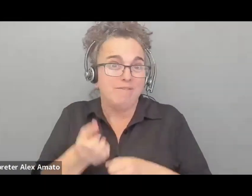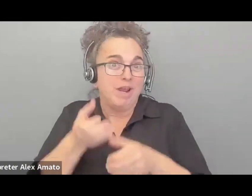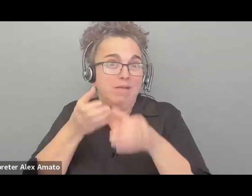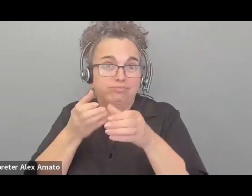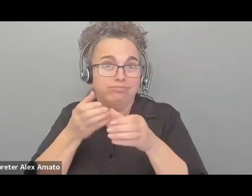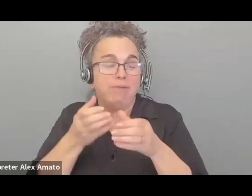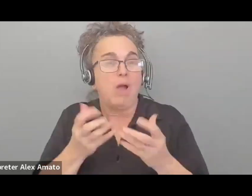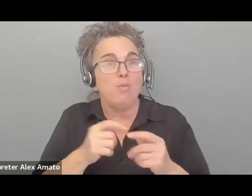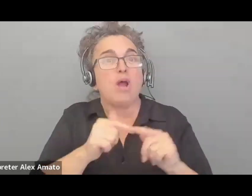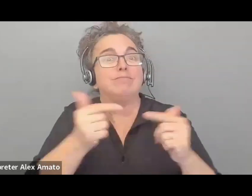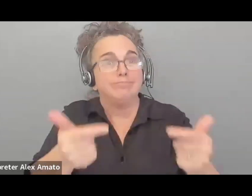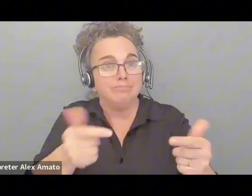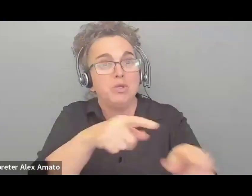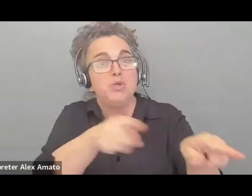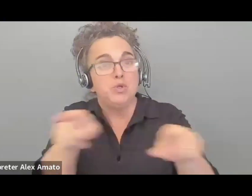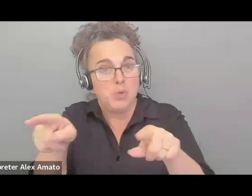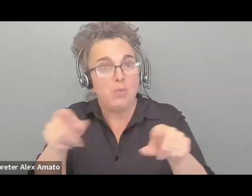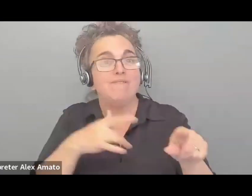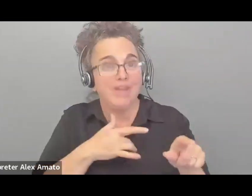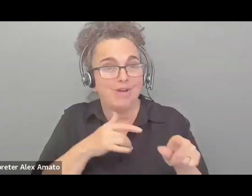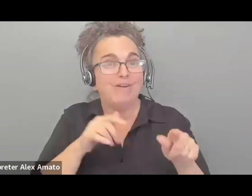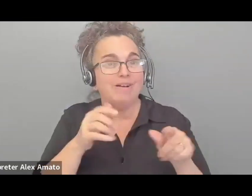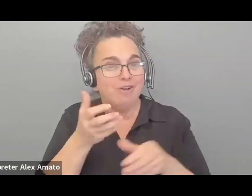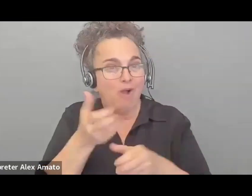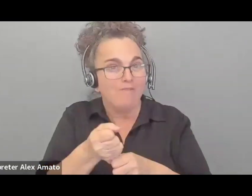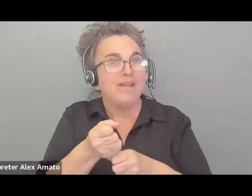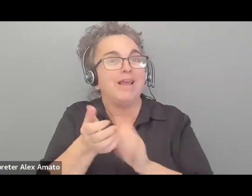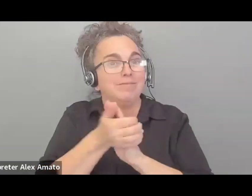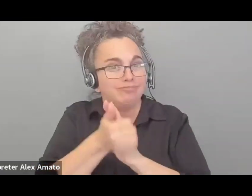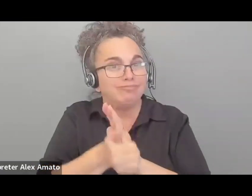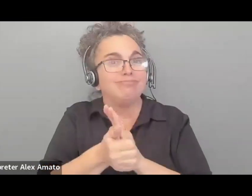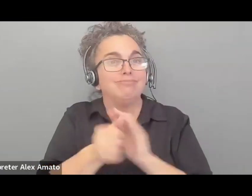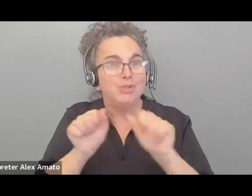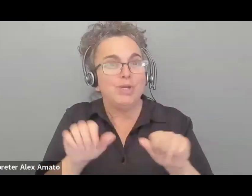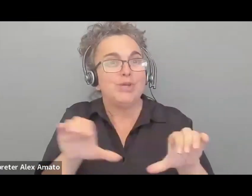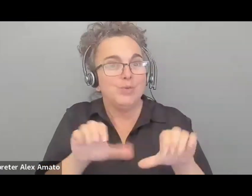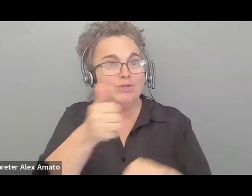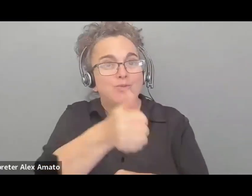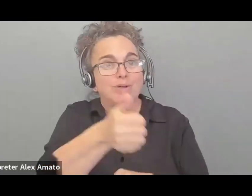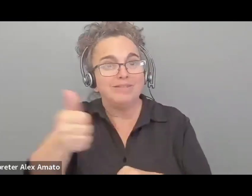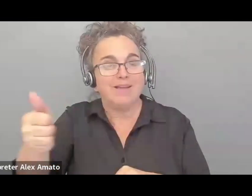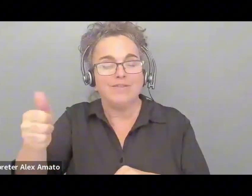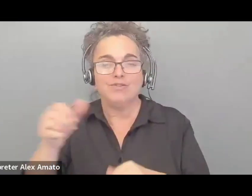And so the, the, the sort of hope I have is that by coming to more things like this